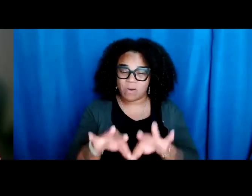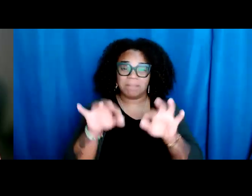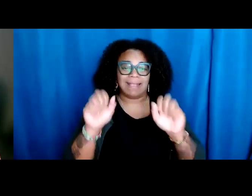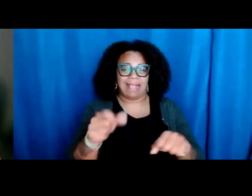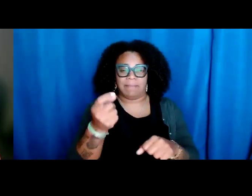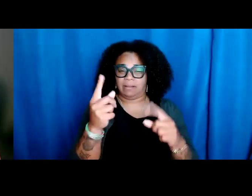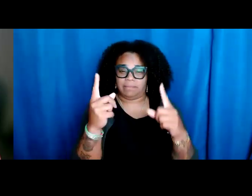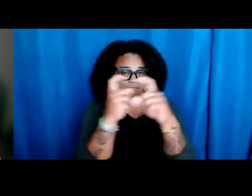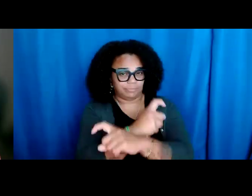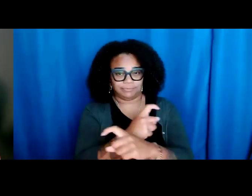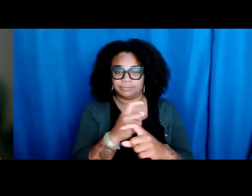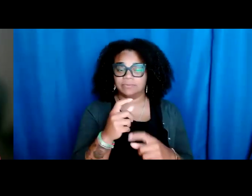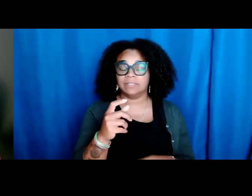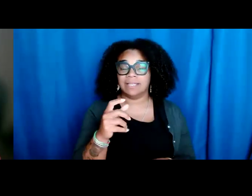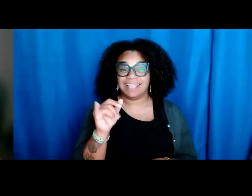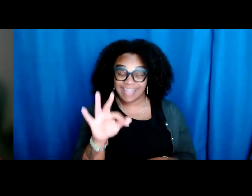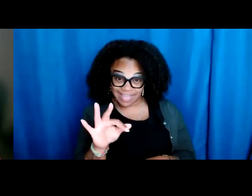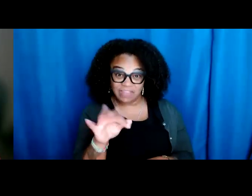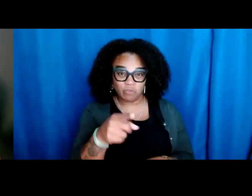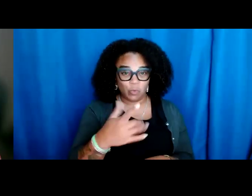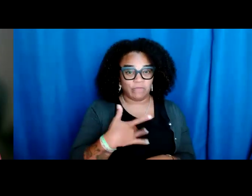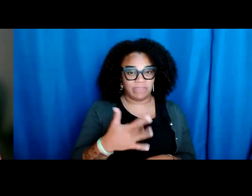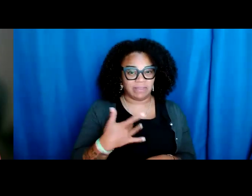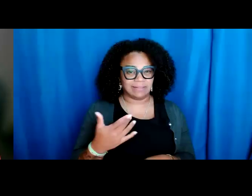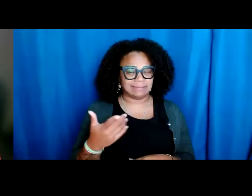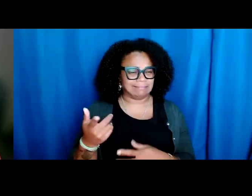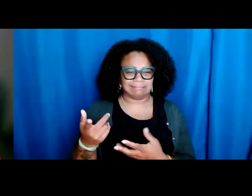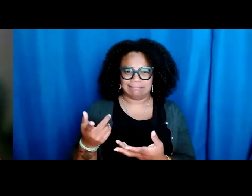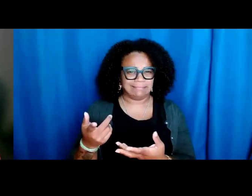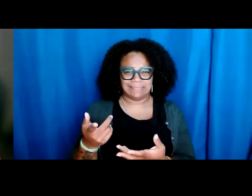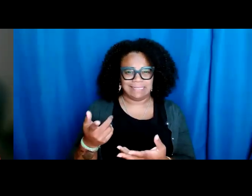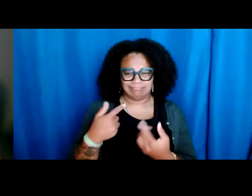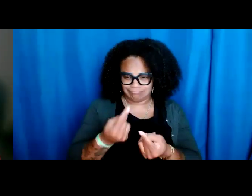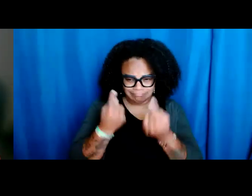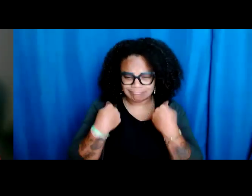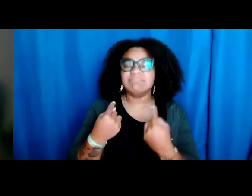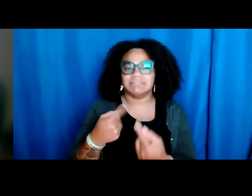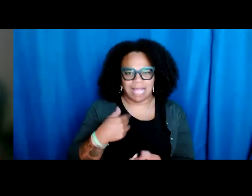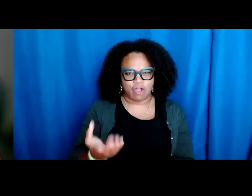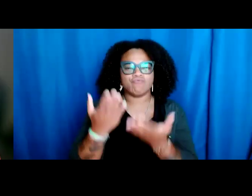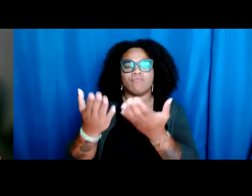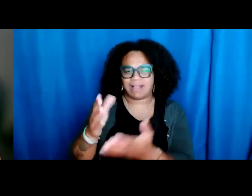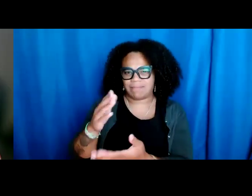so if it is helpful to you, please make an appointment with your tax professional and